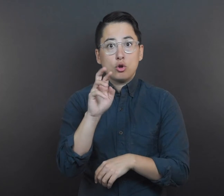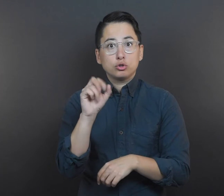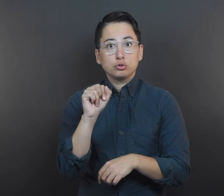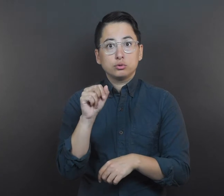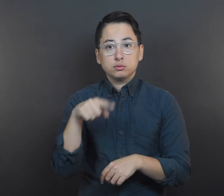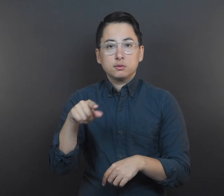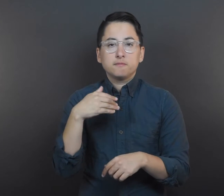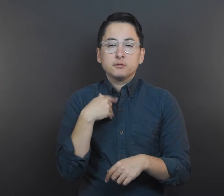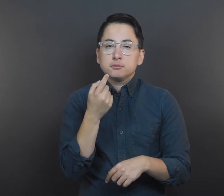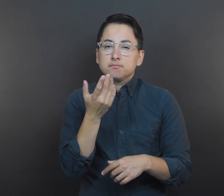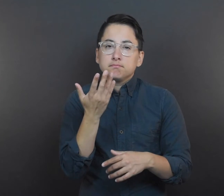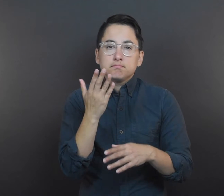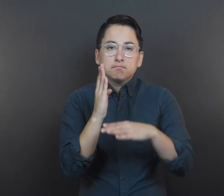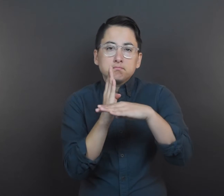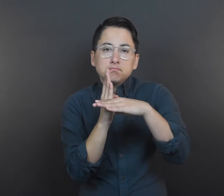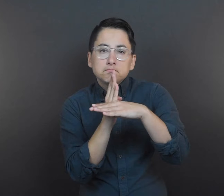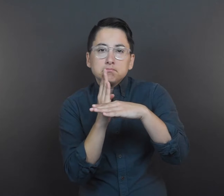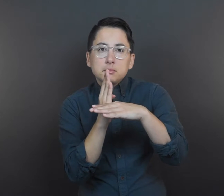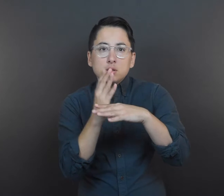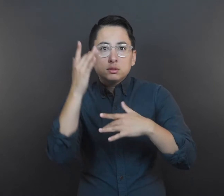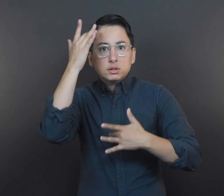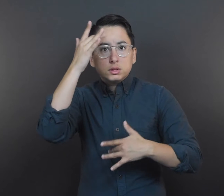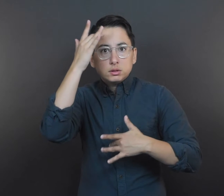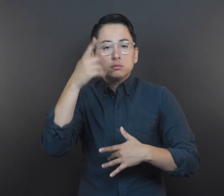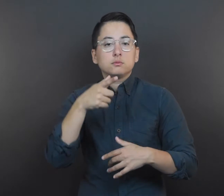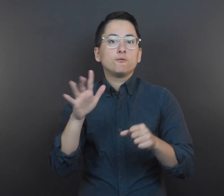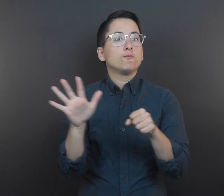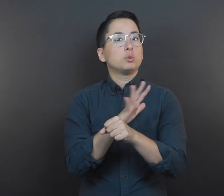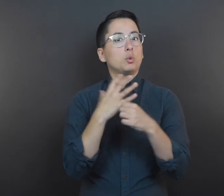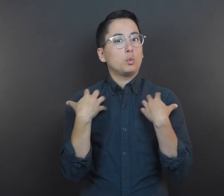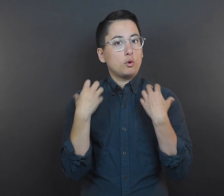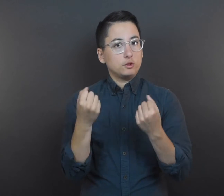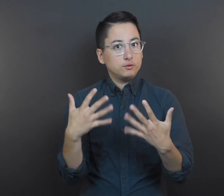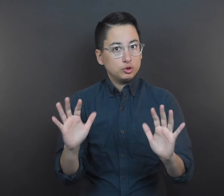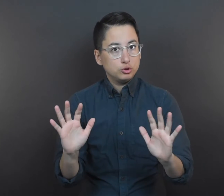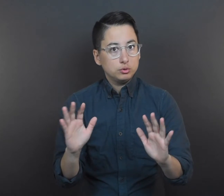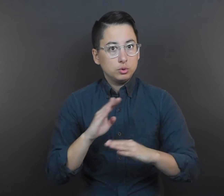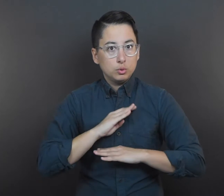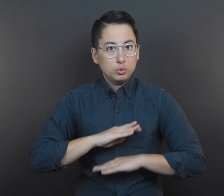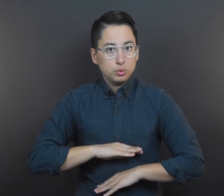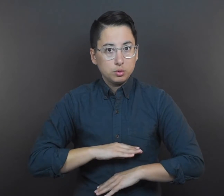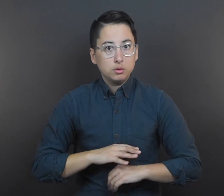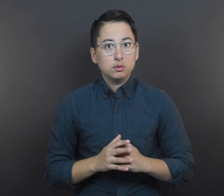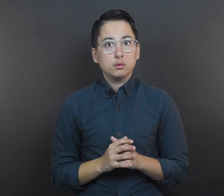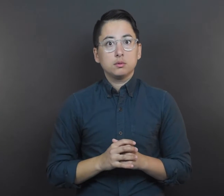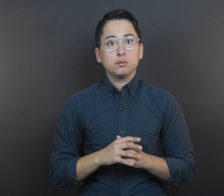but the multi-organizational ties developed in the process are persistent.